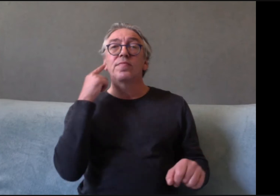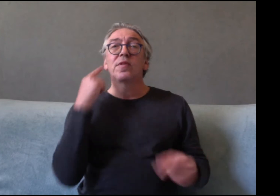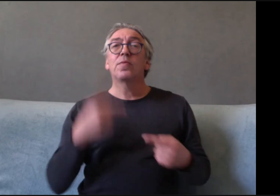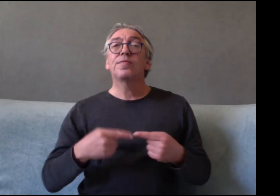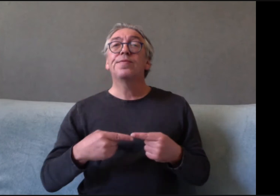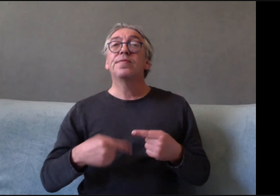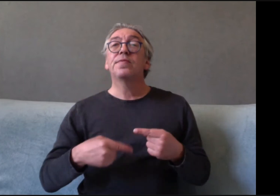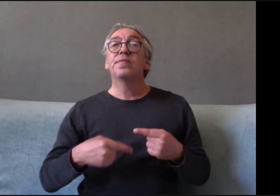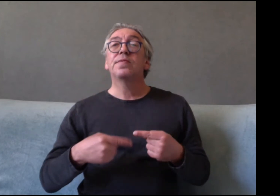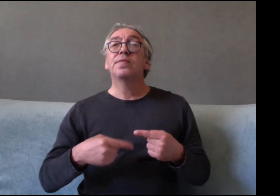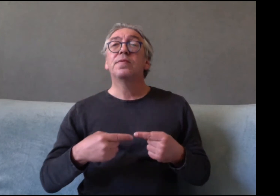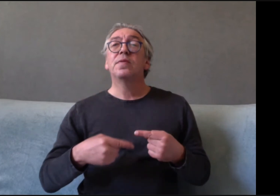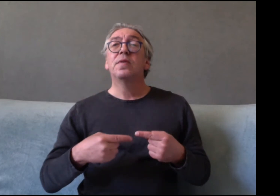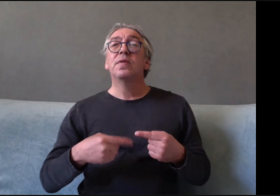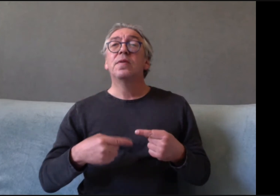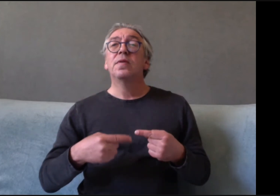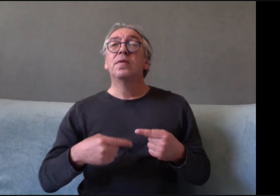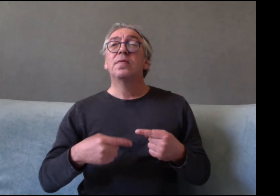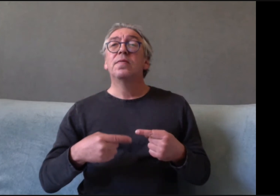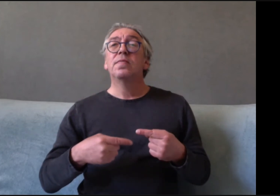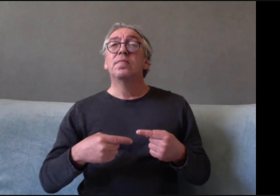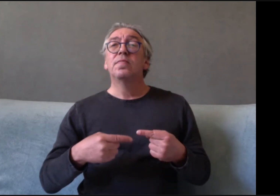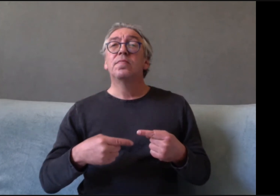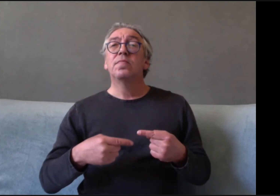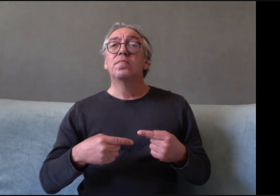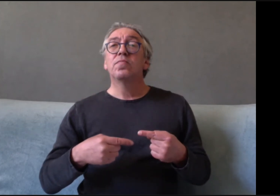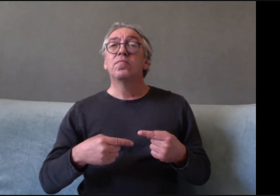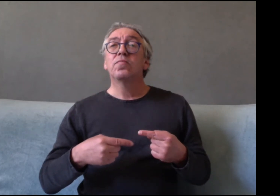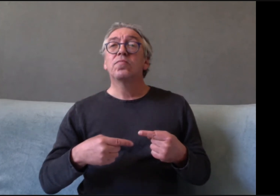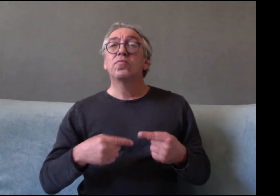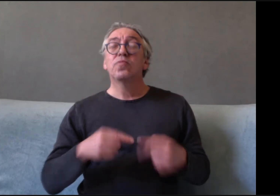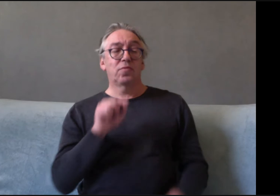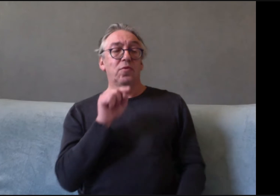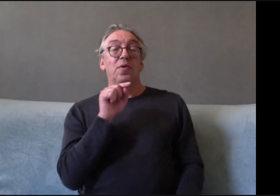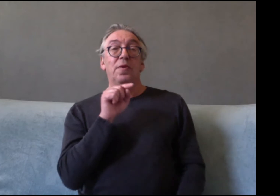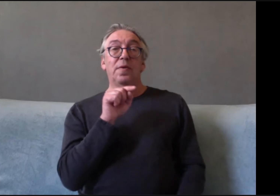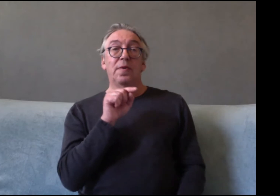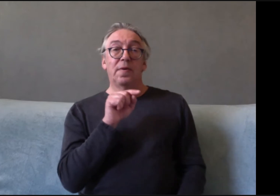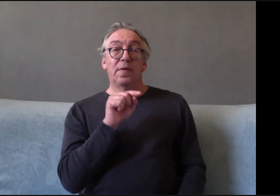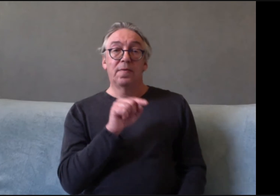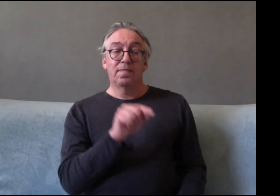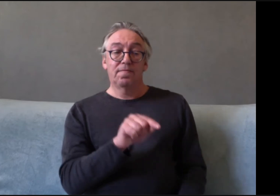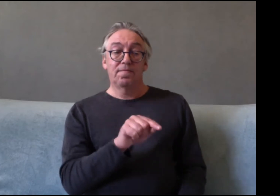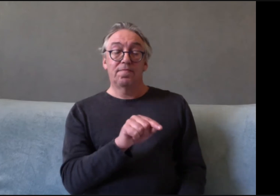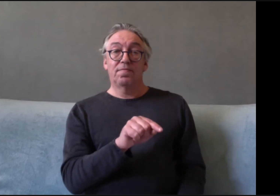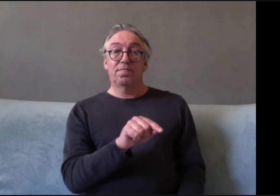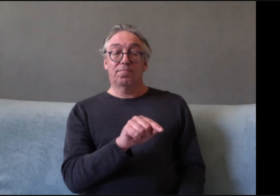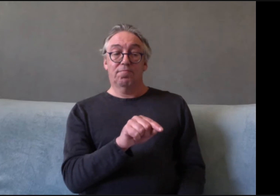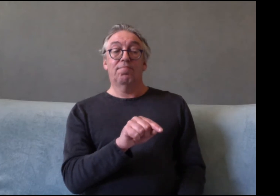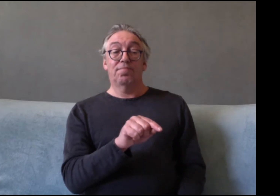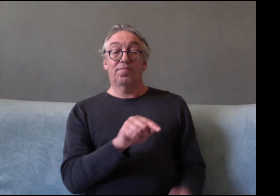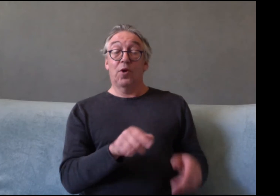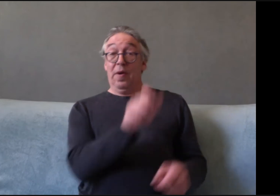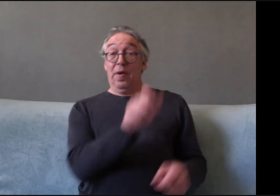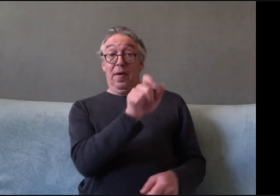Each person has a different problem in this institution